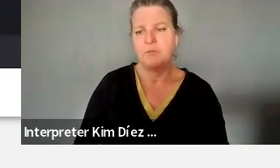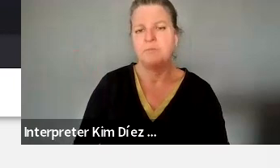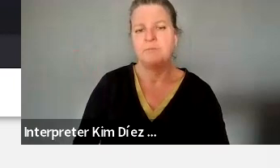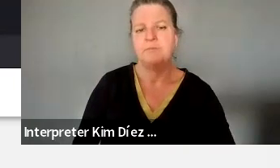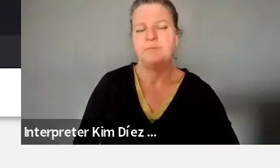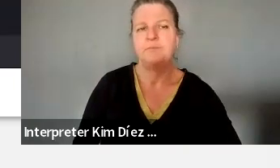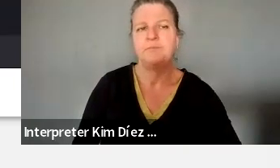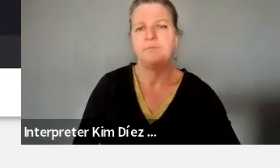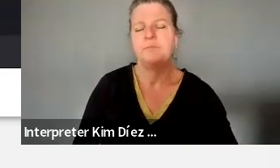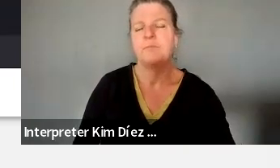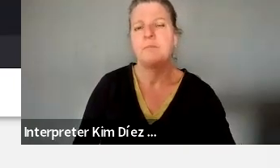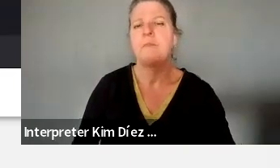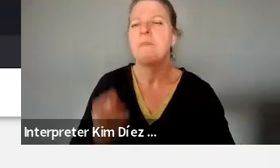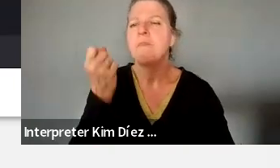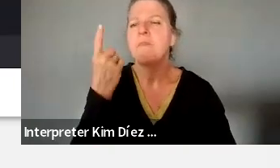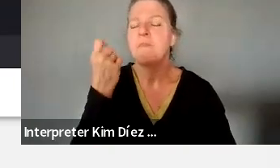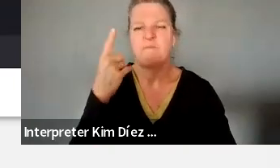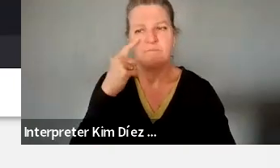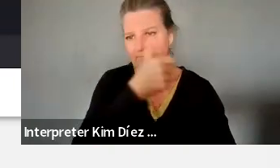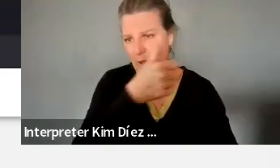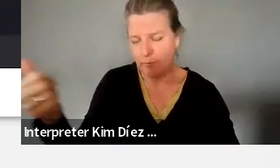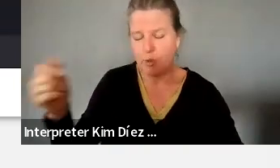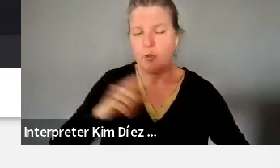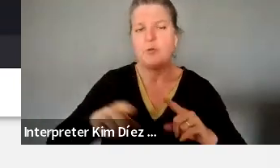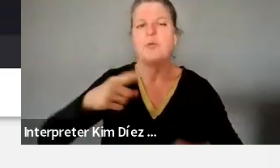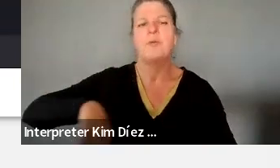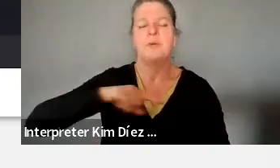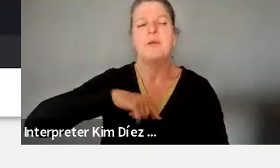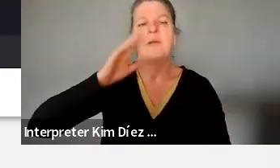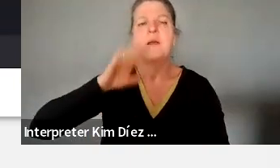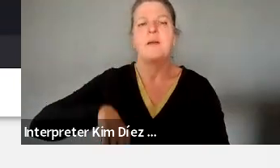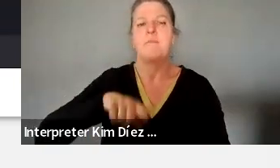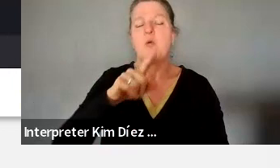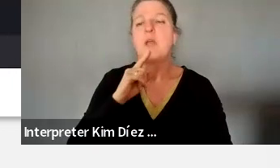It's, you know, it's really up to you, but we know that these are public repositories